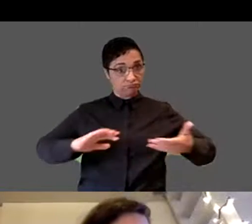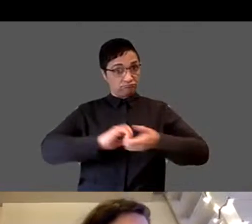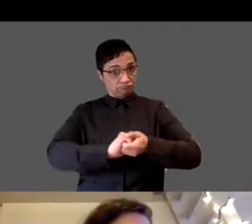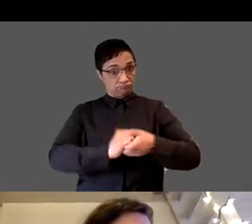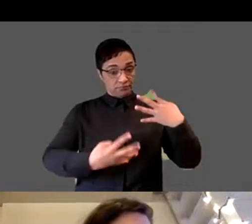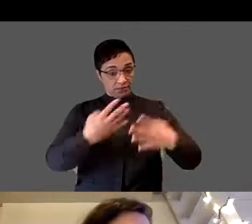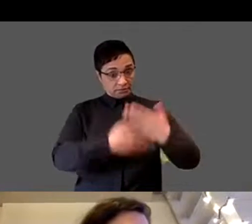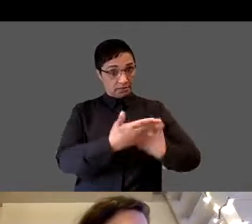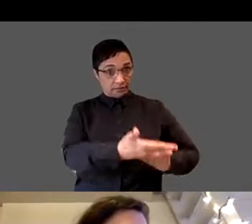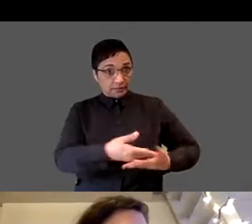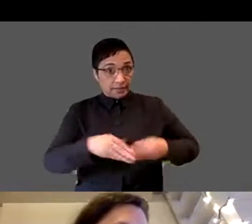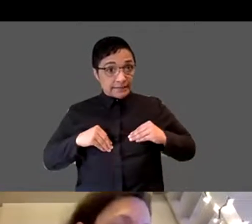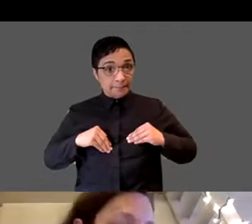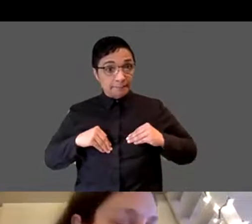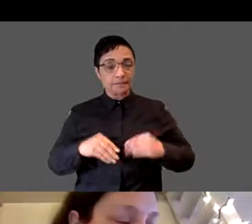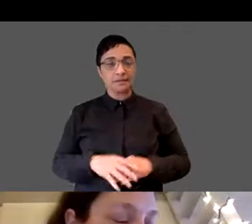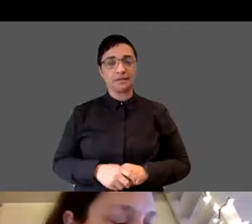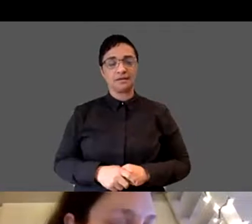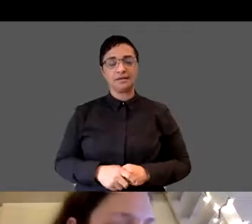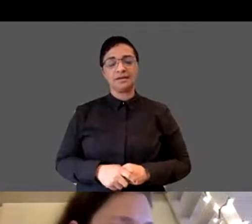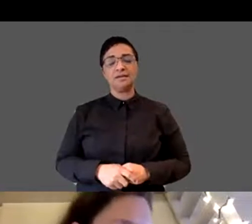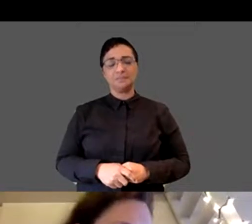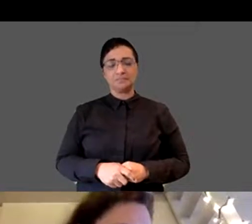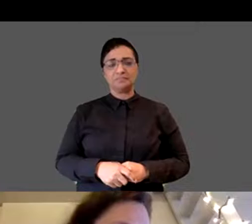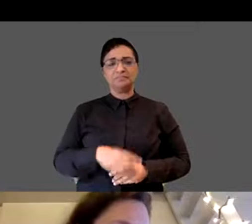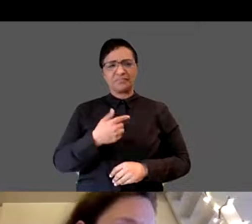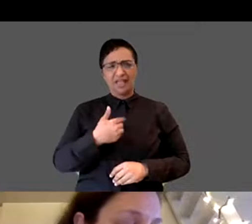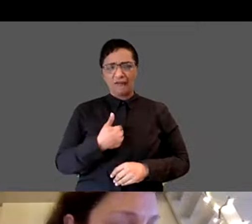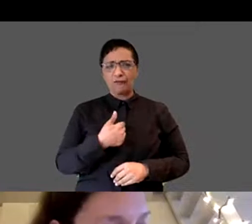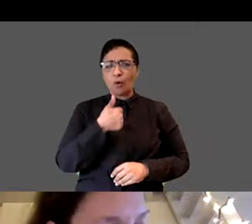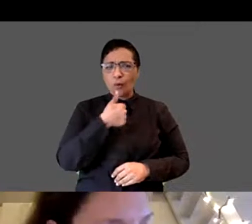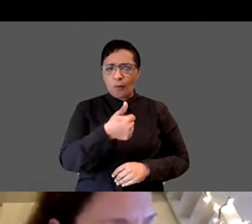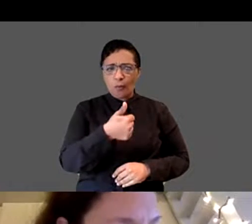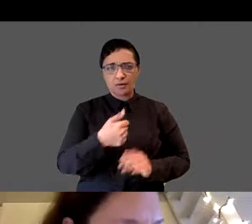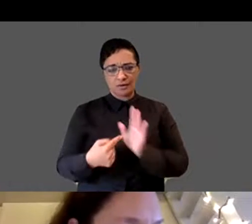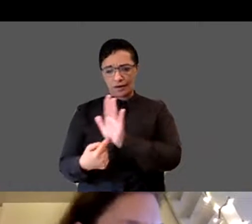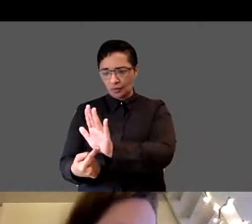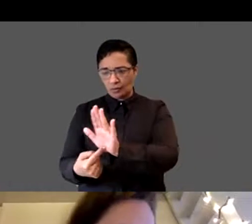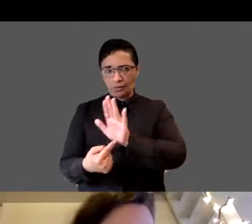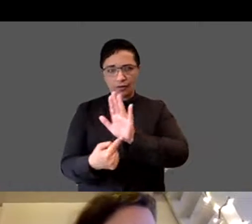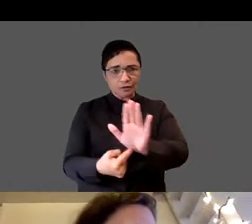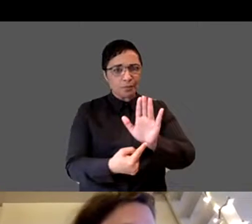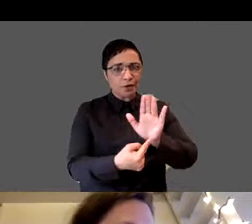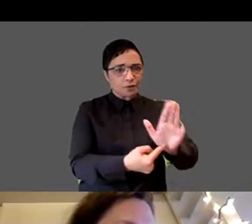We have very good examples in the few countries and I can highlight them here.